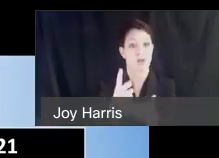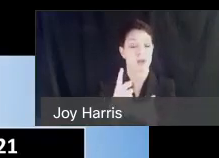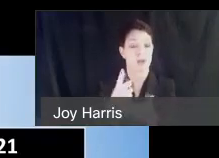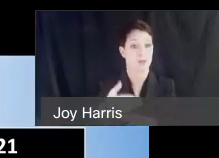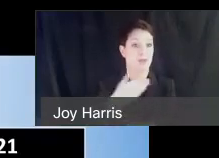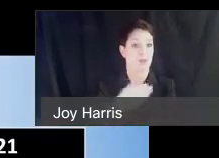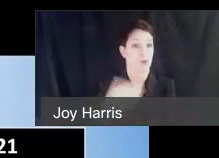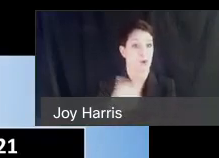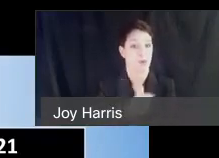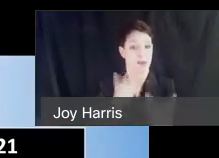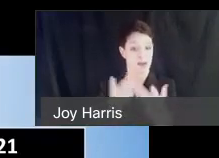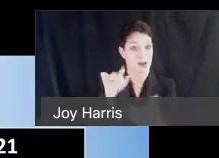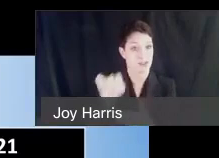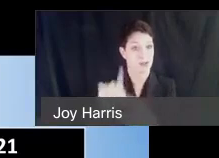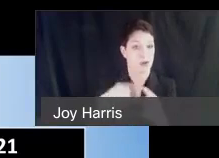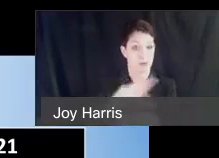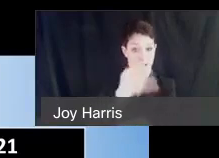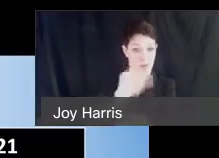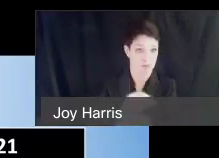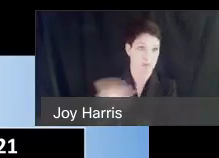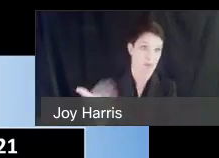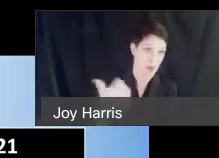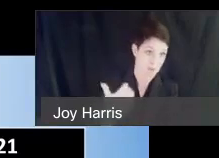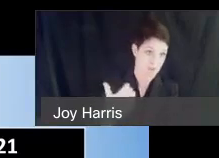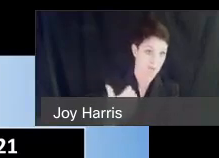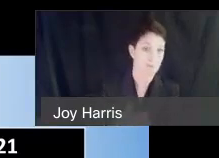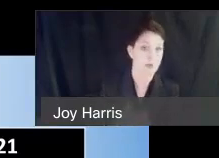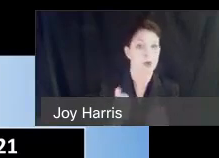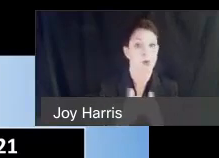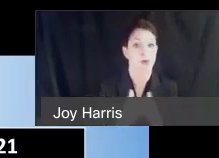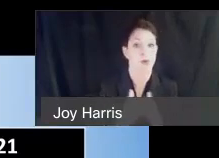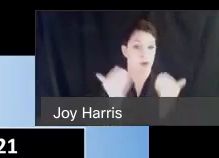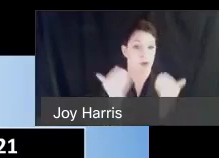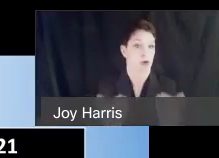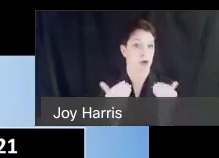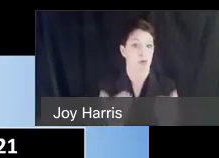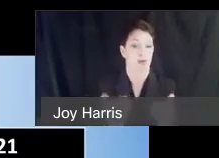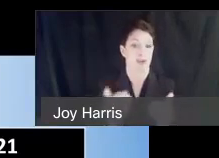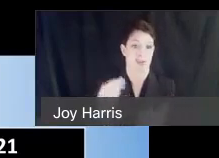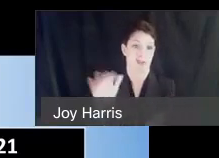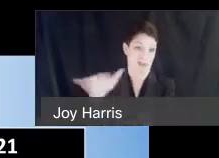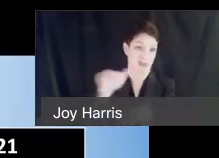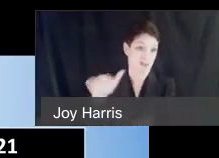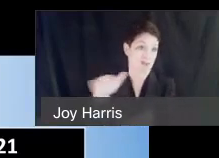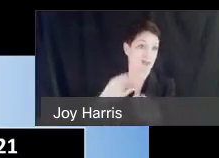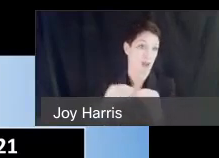from us about scheduling an appointment with our current rate of supply. And as a reminder,